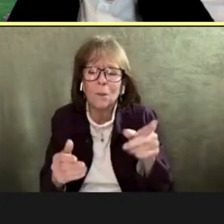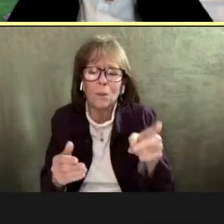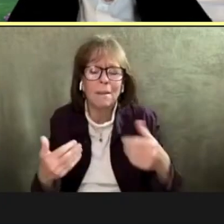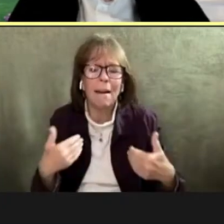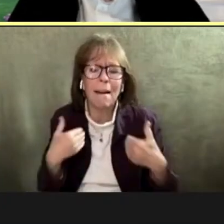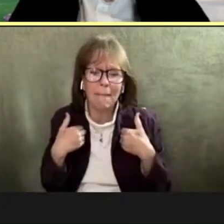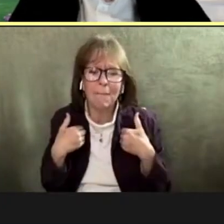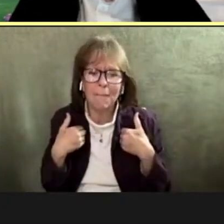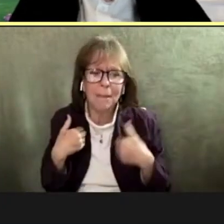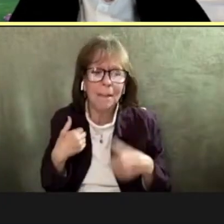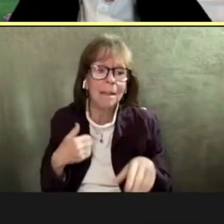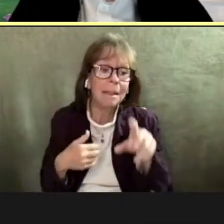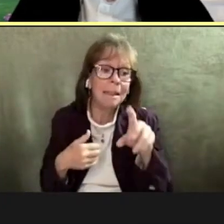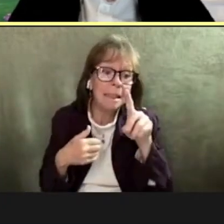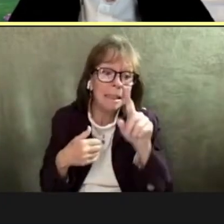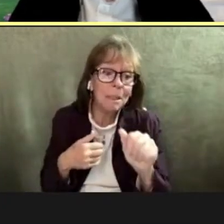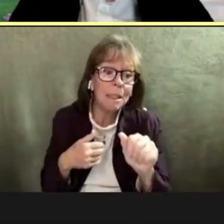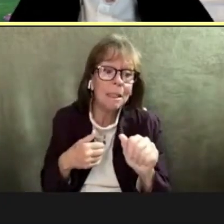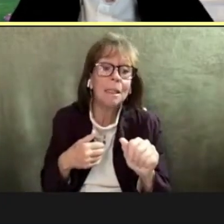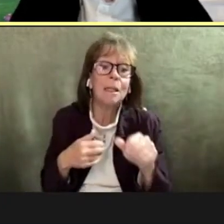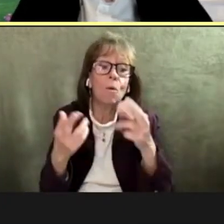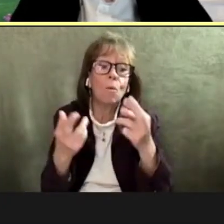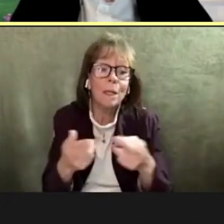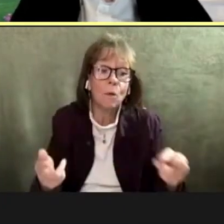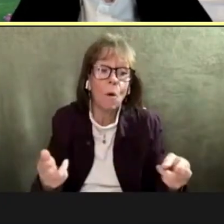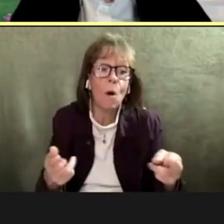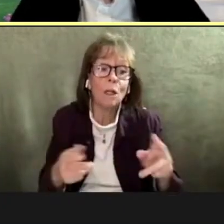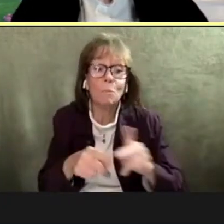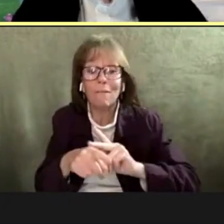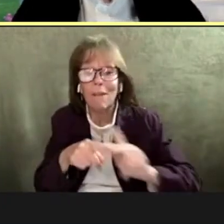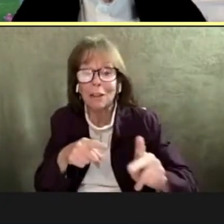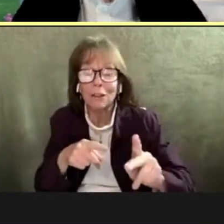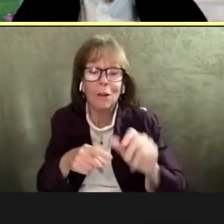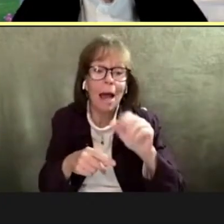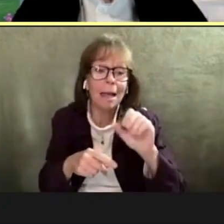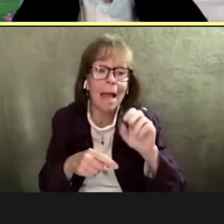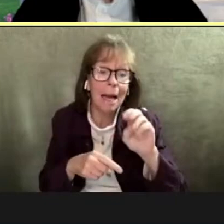The Disability Resource Professional Academy, the podcast,